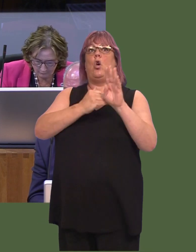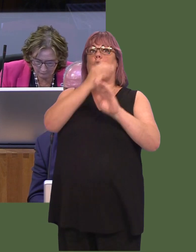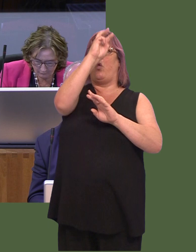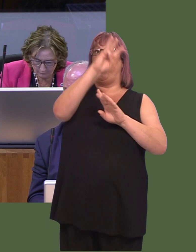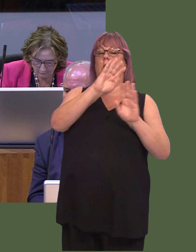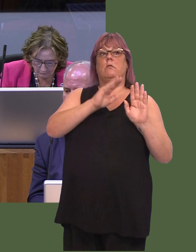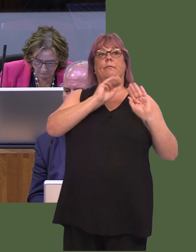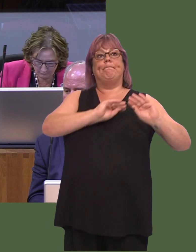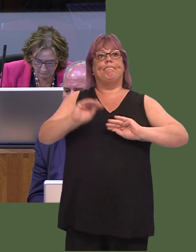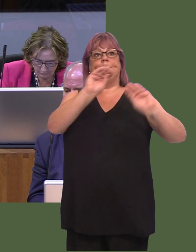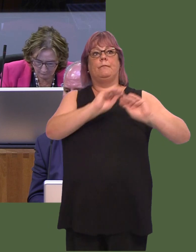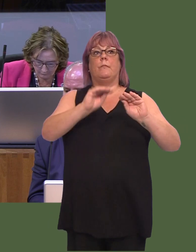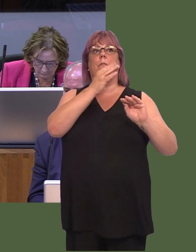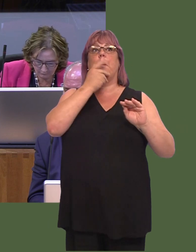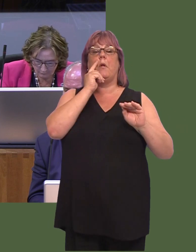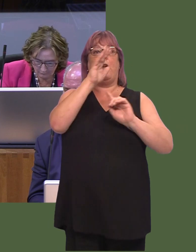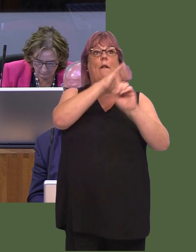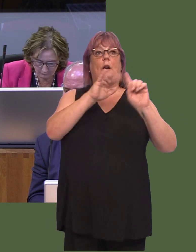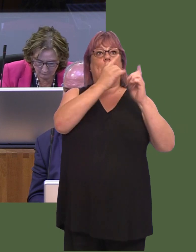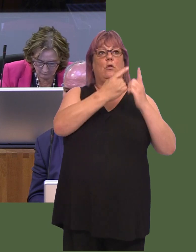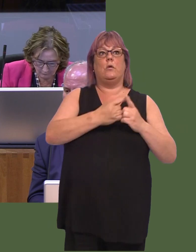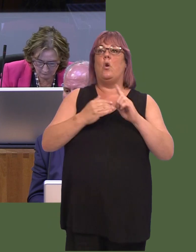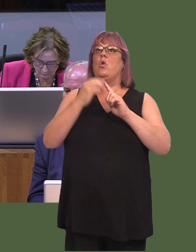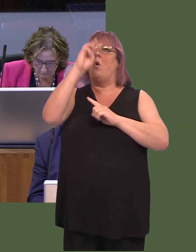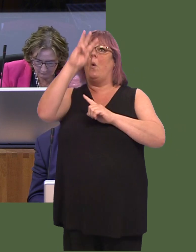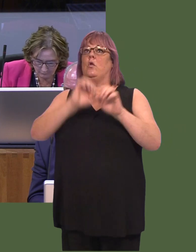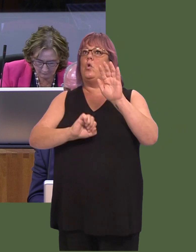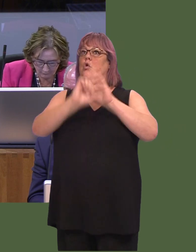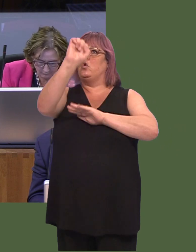There is Groundwork North Wales, for example, providing education to young people on environmental issues.